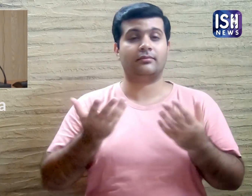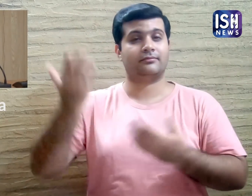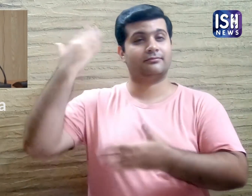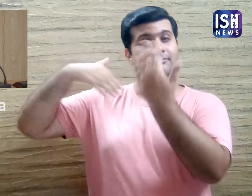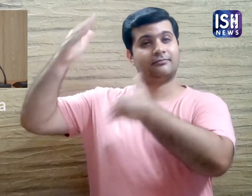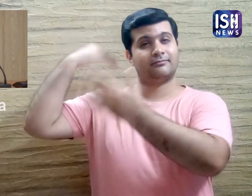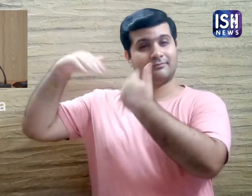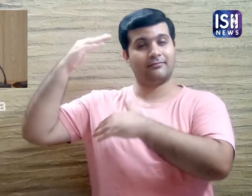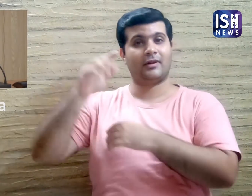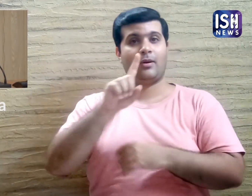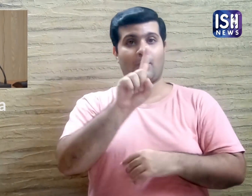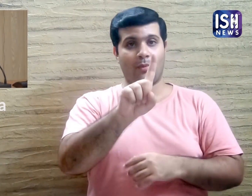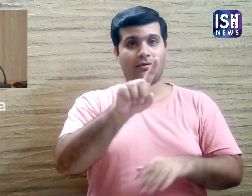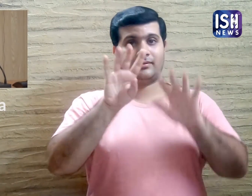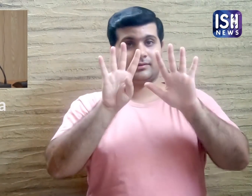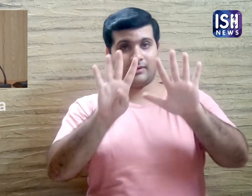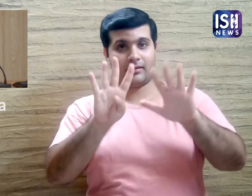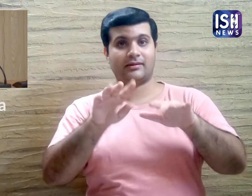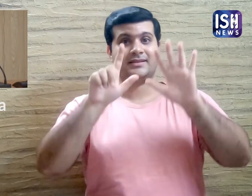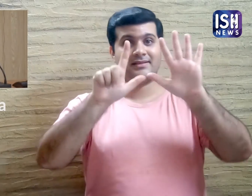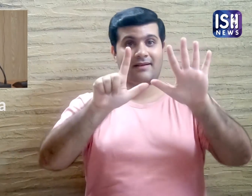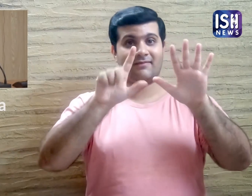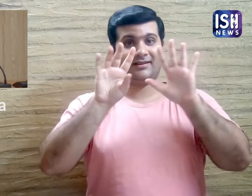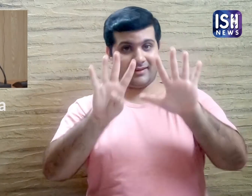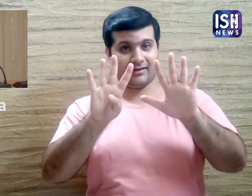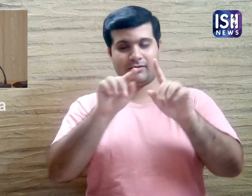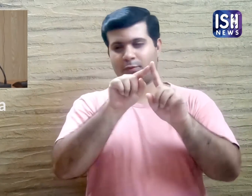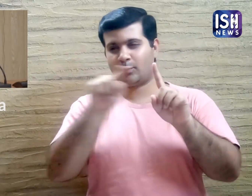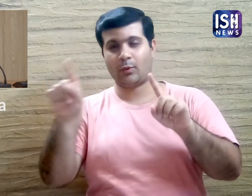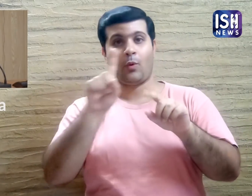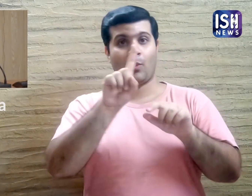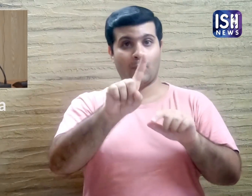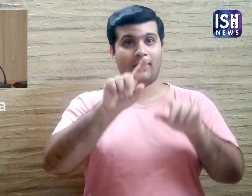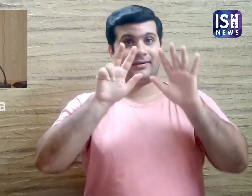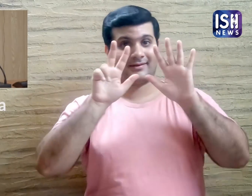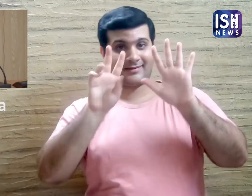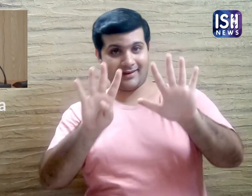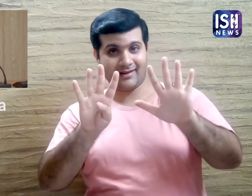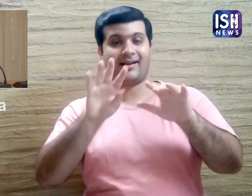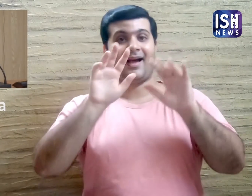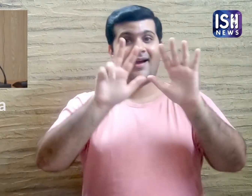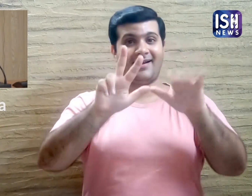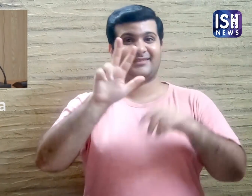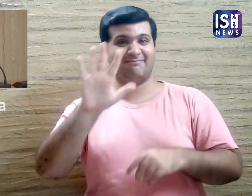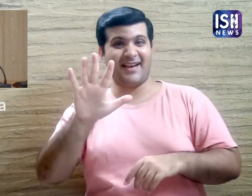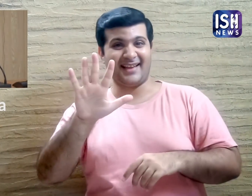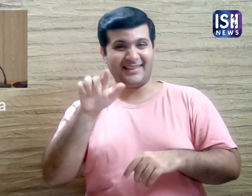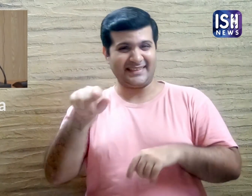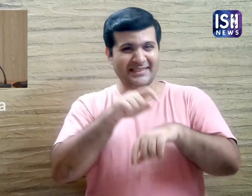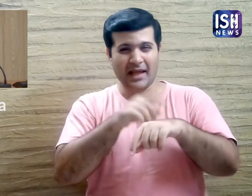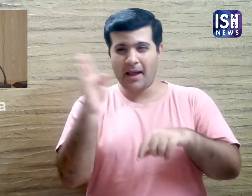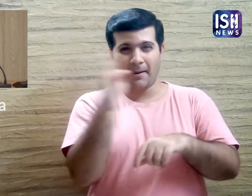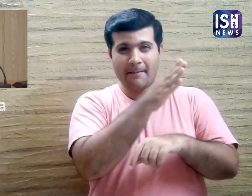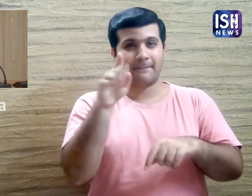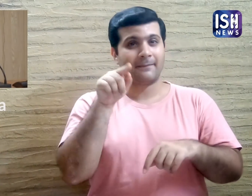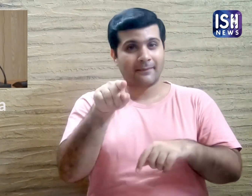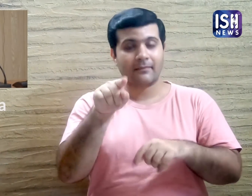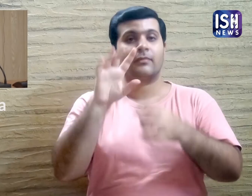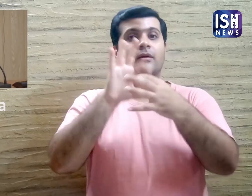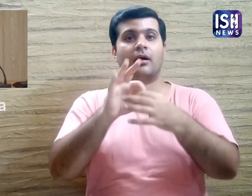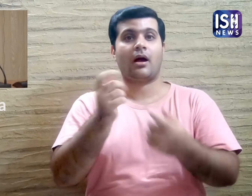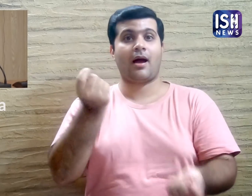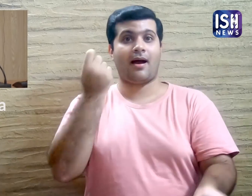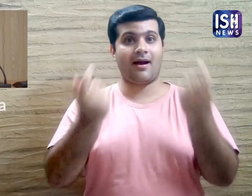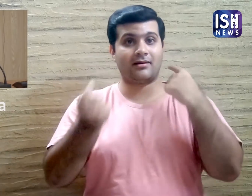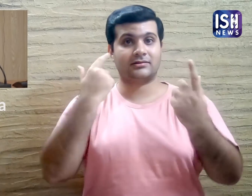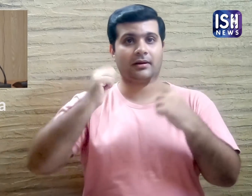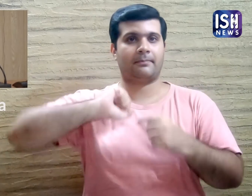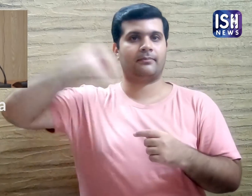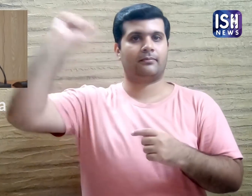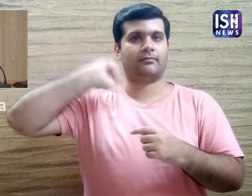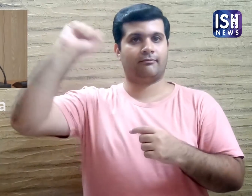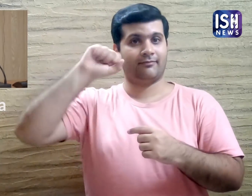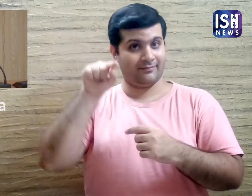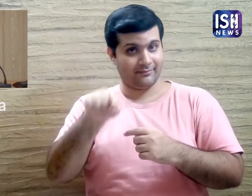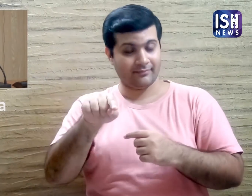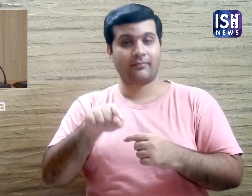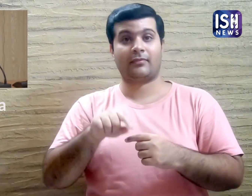Between 1979-1985, there were protests in Assam.